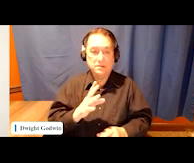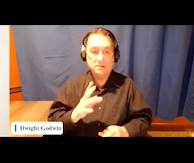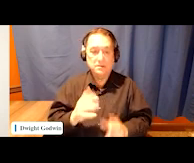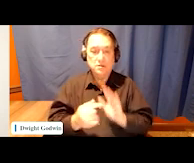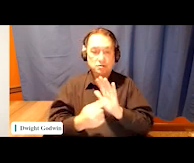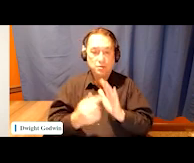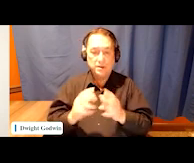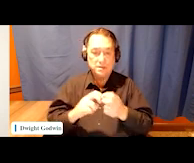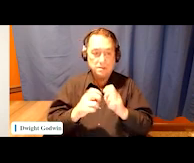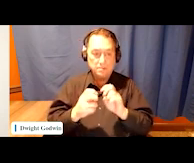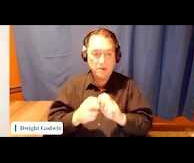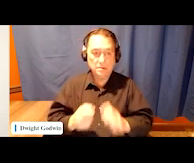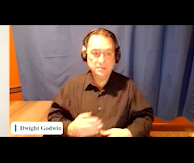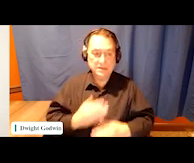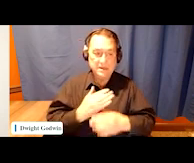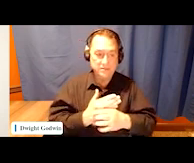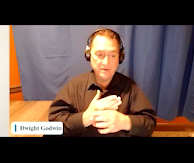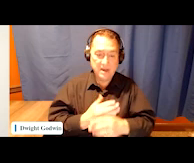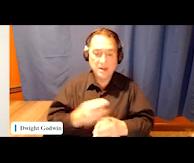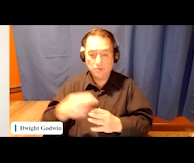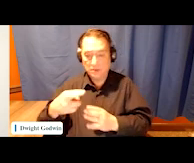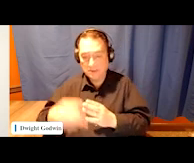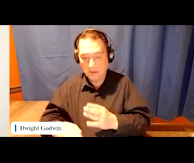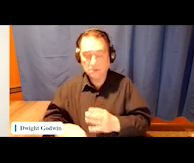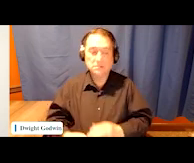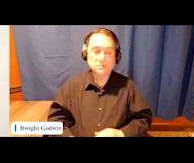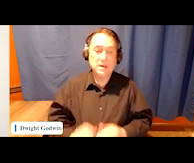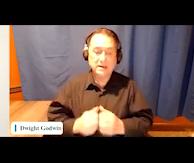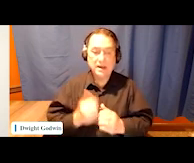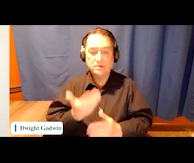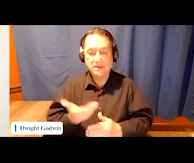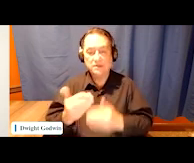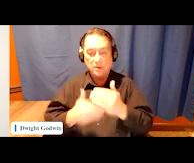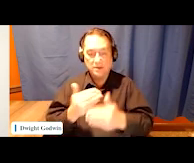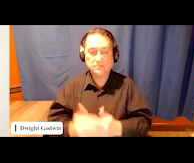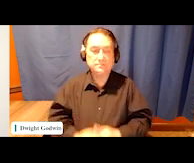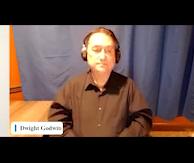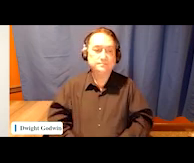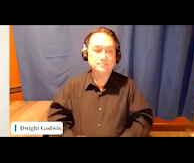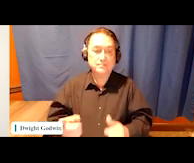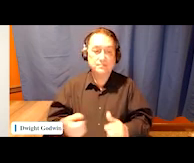the intervention, the outcome, and how things went. So our first success story,